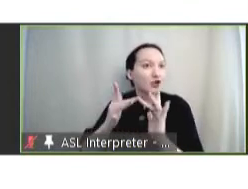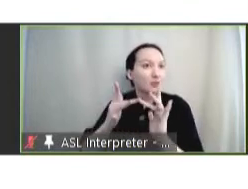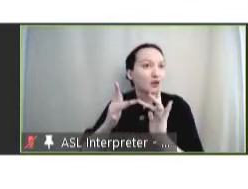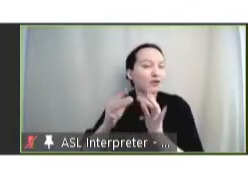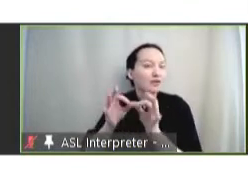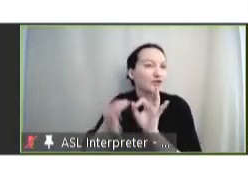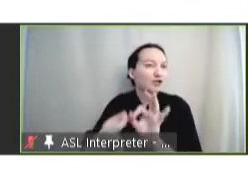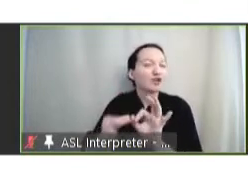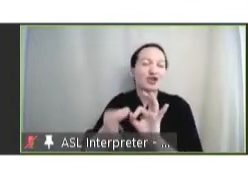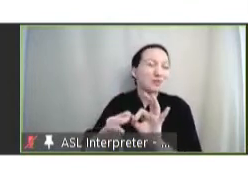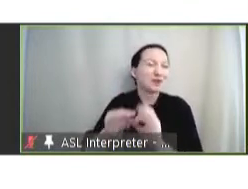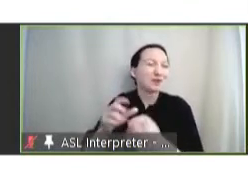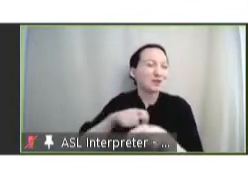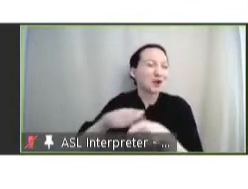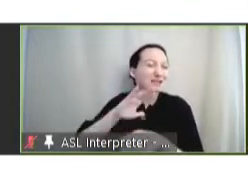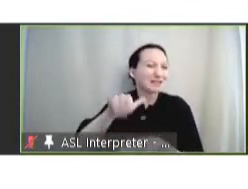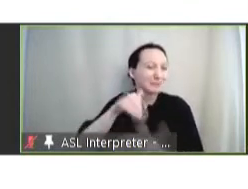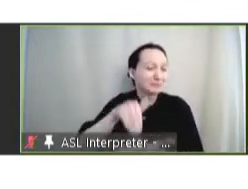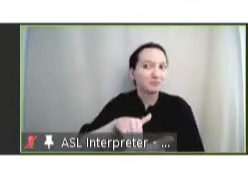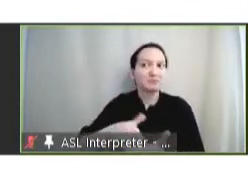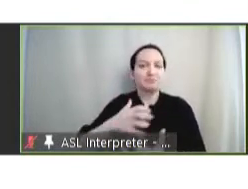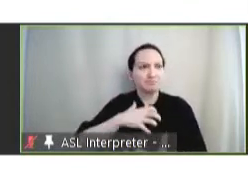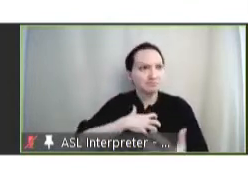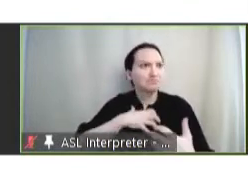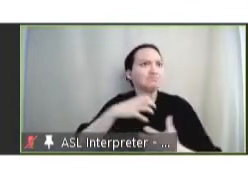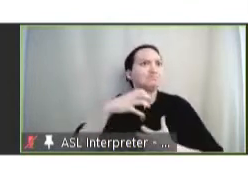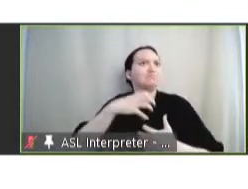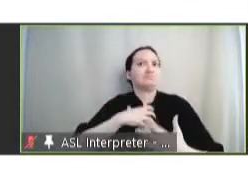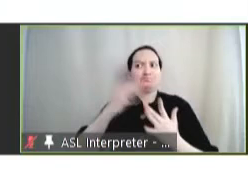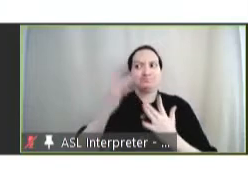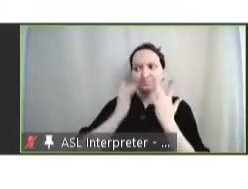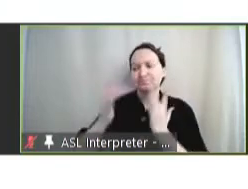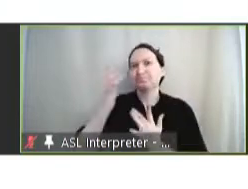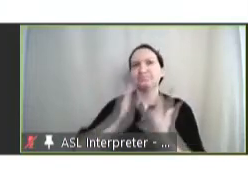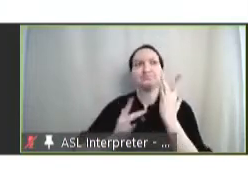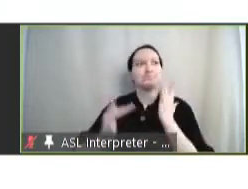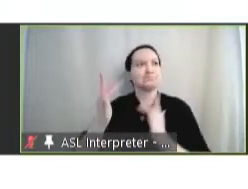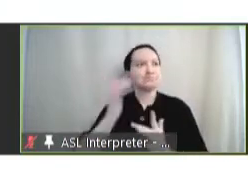So, we've received complaints regarding deficiencies and programs across the country